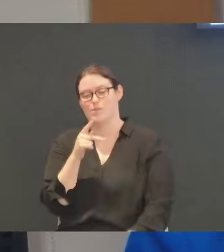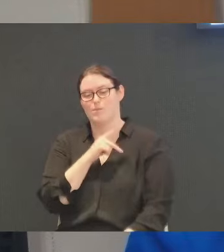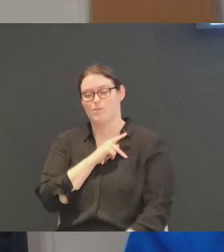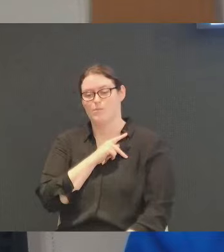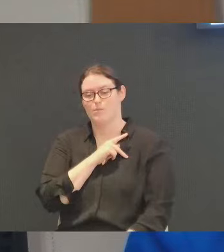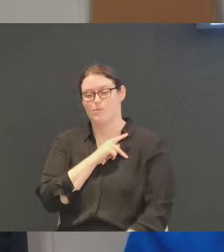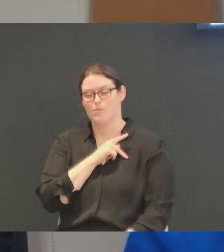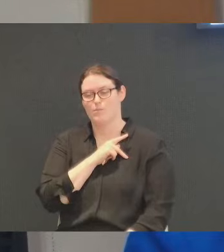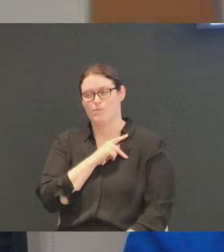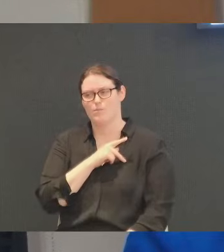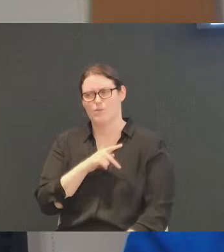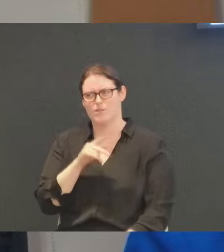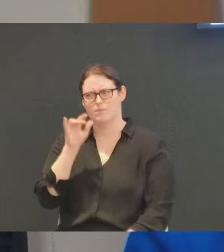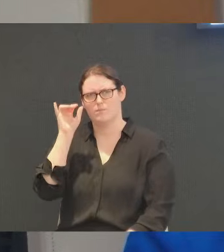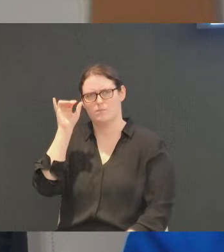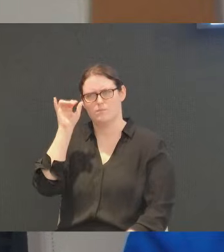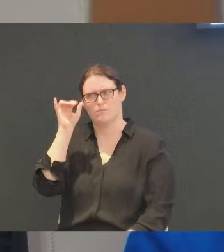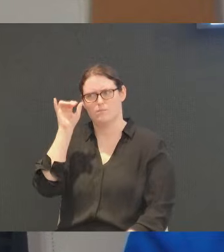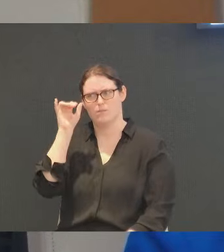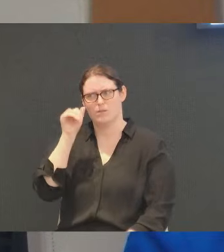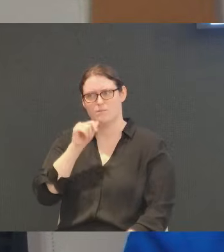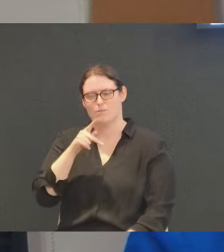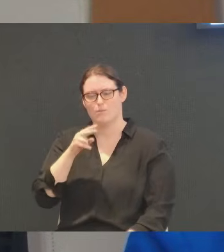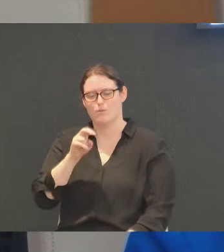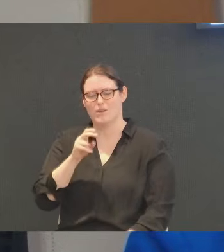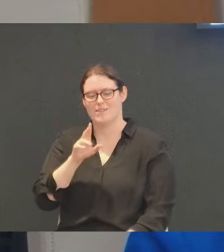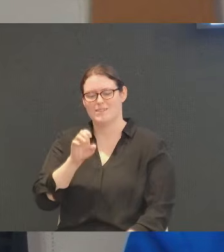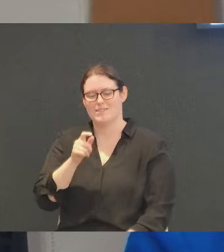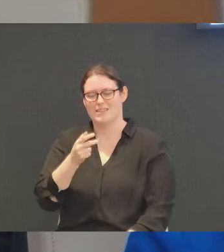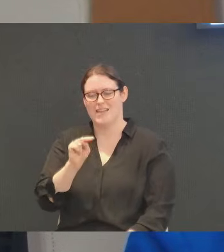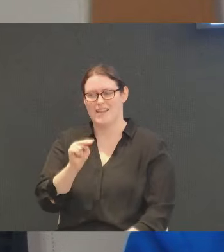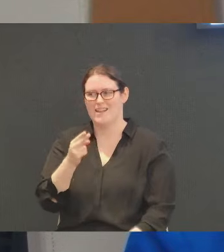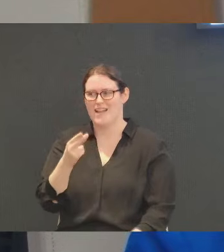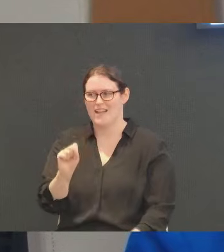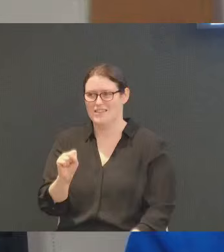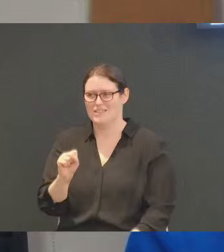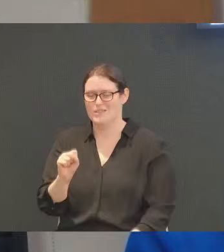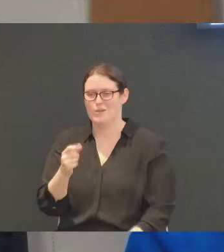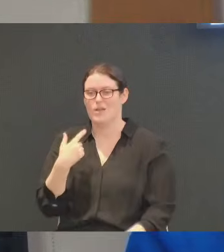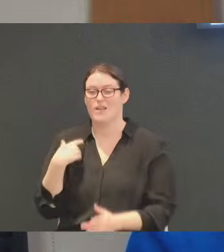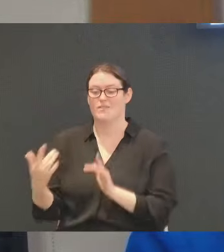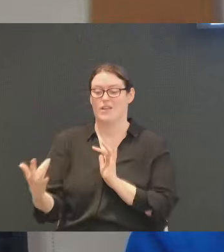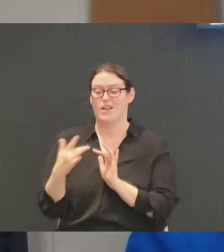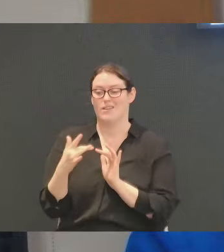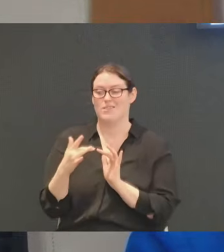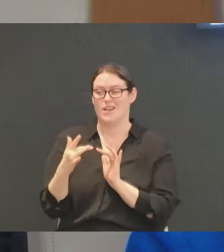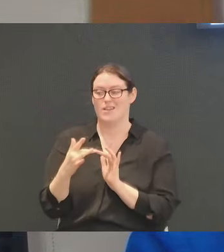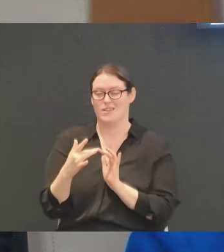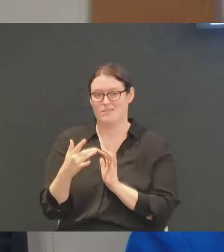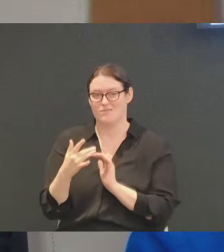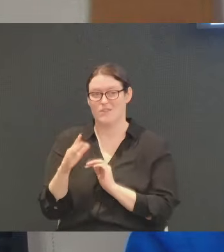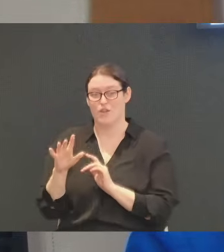School had reached out to our Office of football and was interested in how they may be able to move